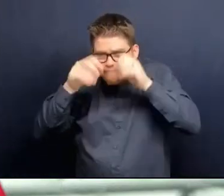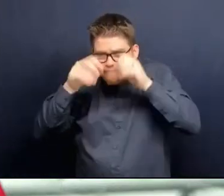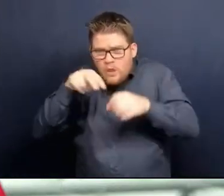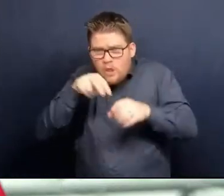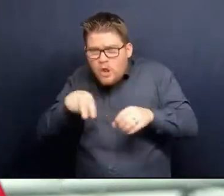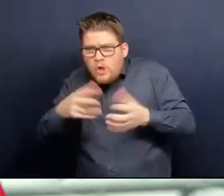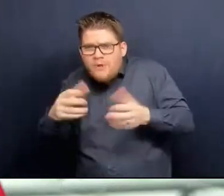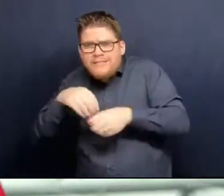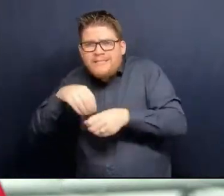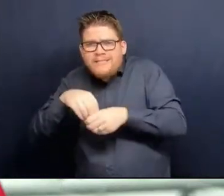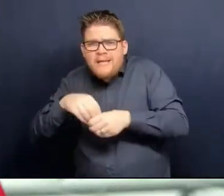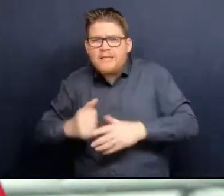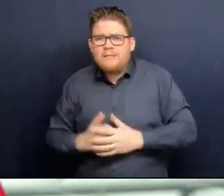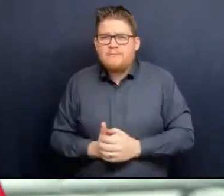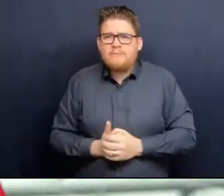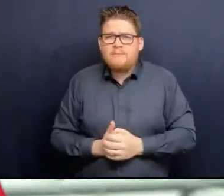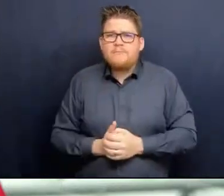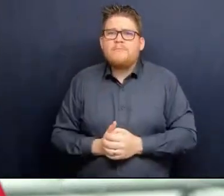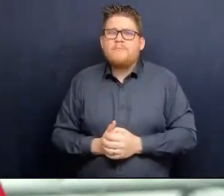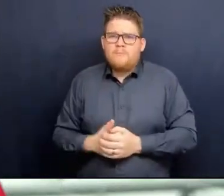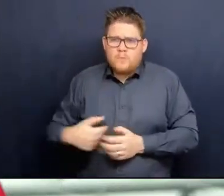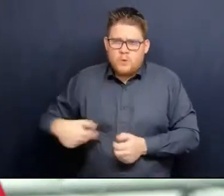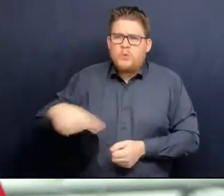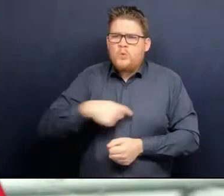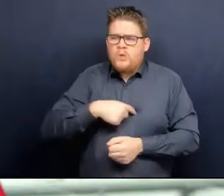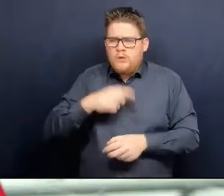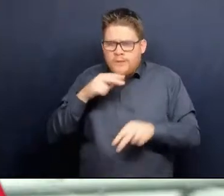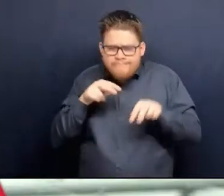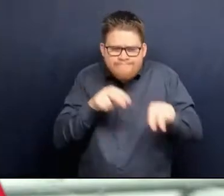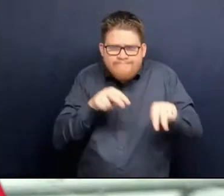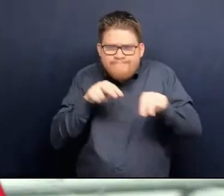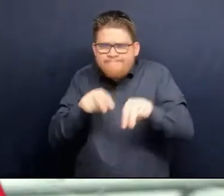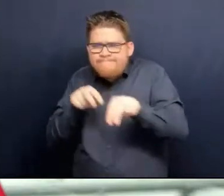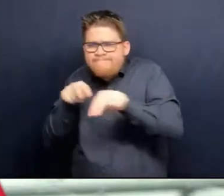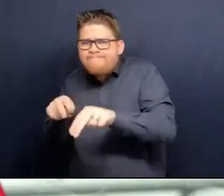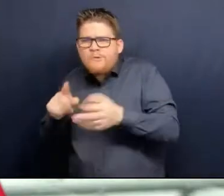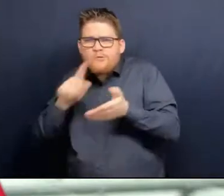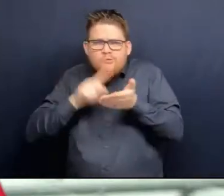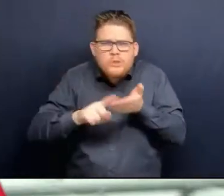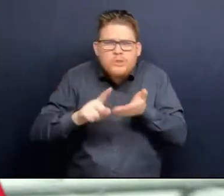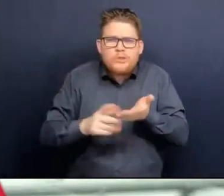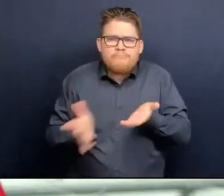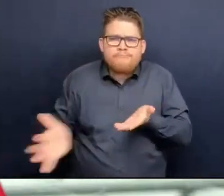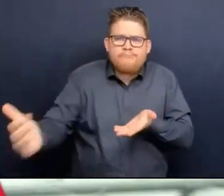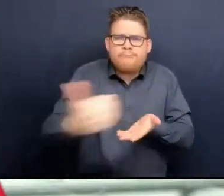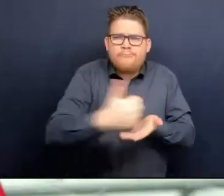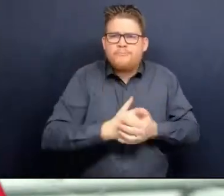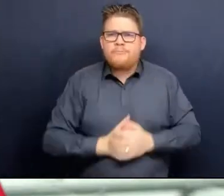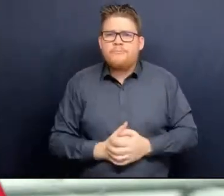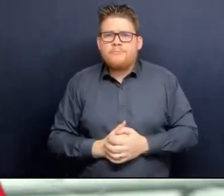matter of timing and a matter of who, so there are many different scenarios that we could face. We